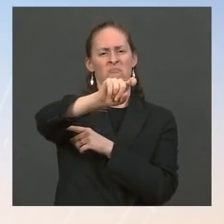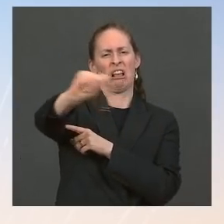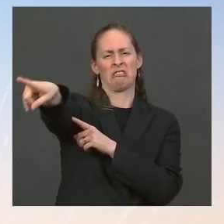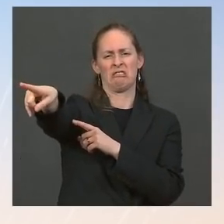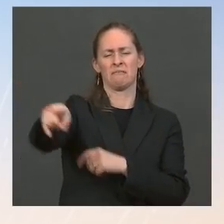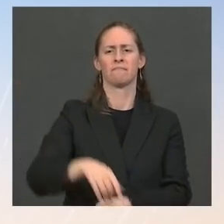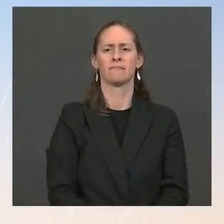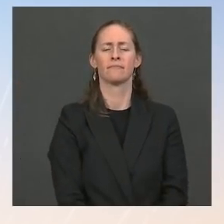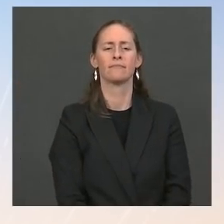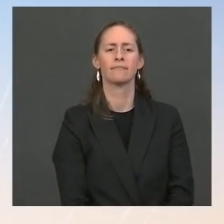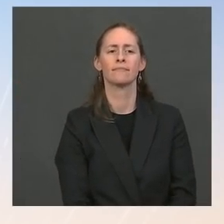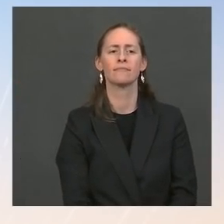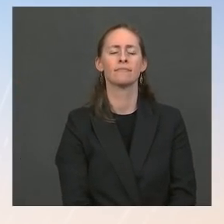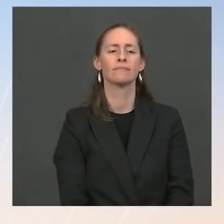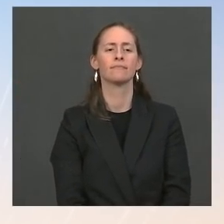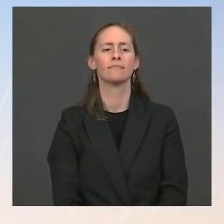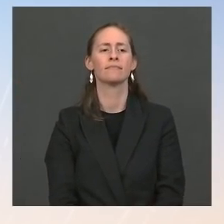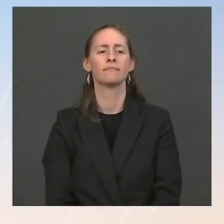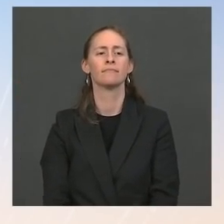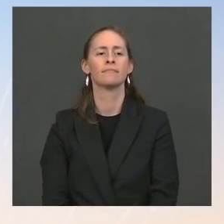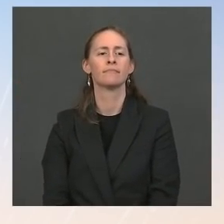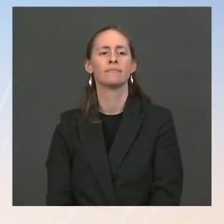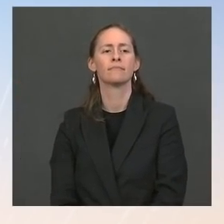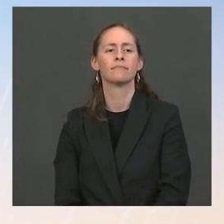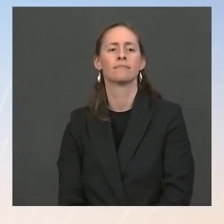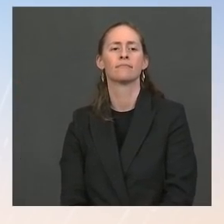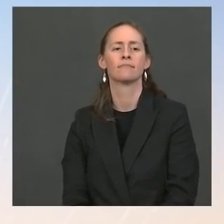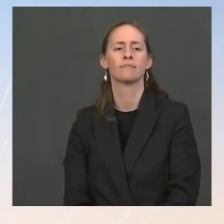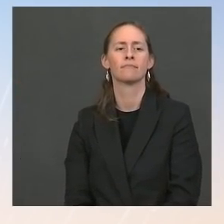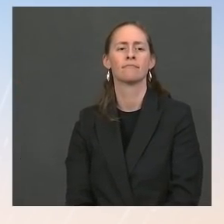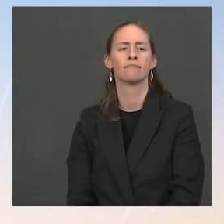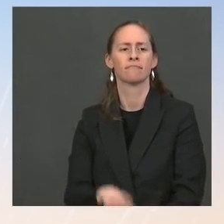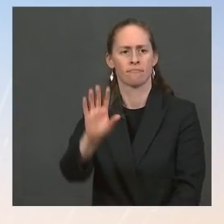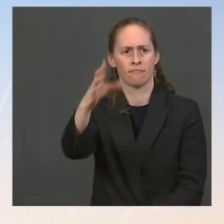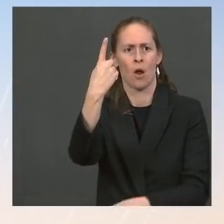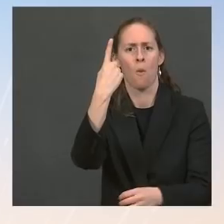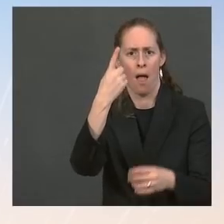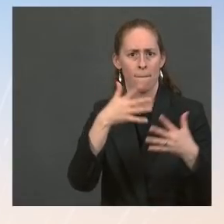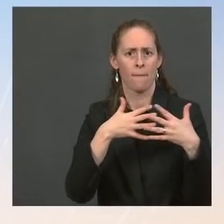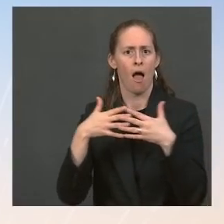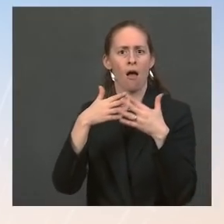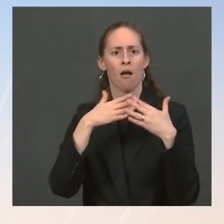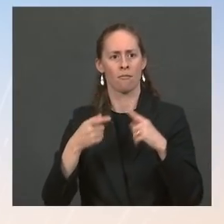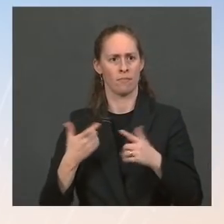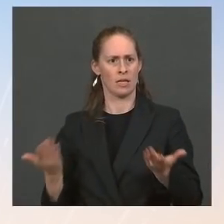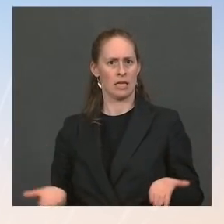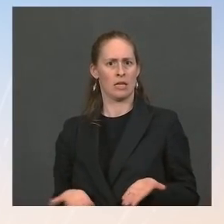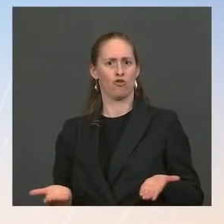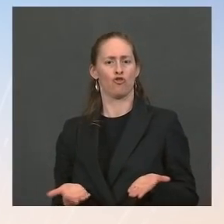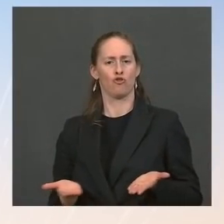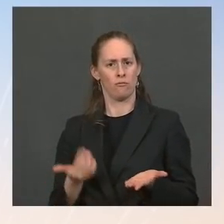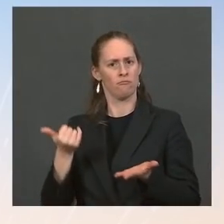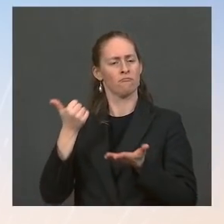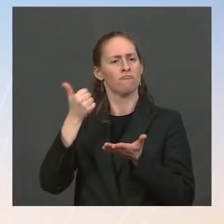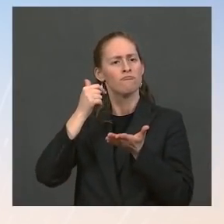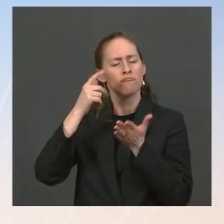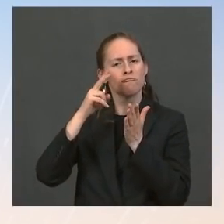The Press: And then American journalist Danny Fenster has been freed from prison in Myanmar. I'm wondering if the U.S. was involved --